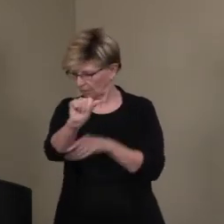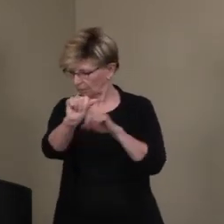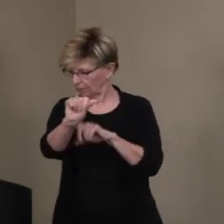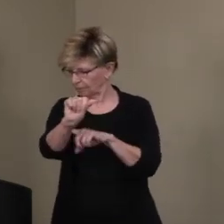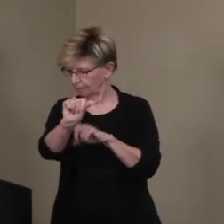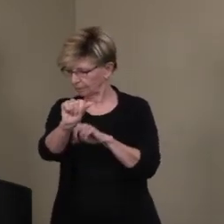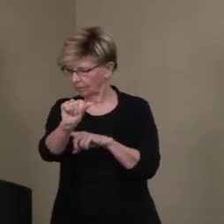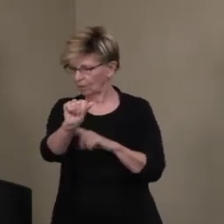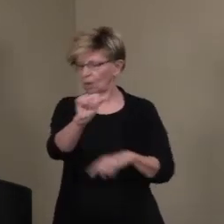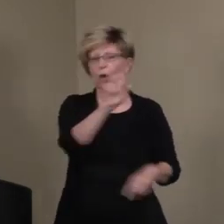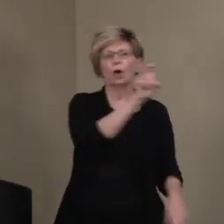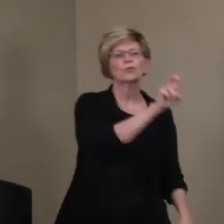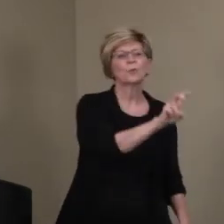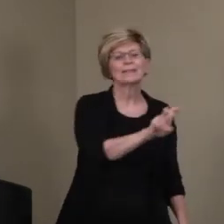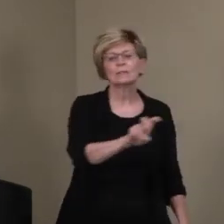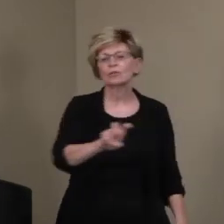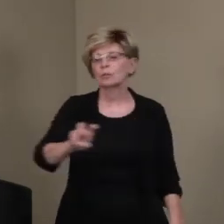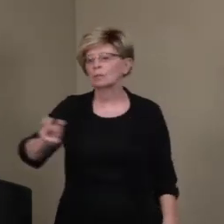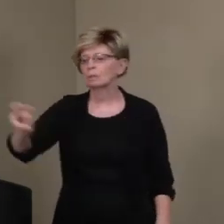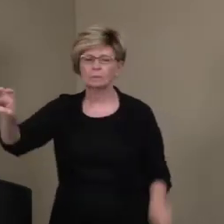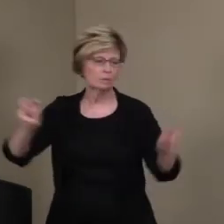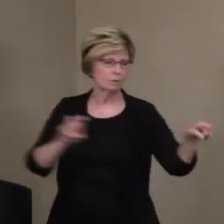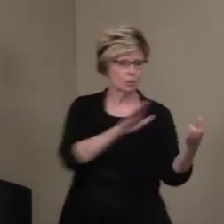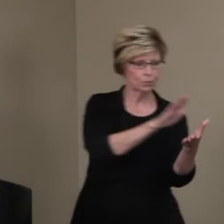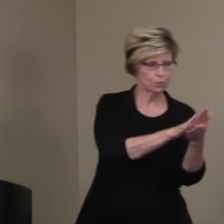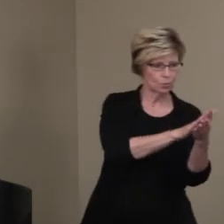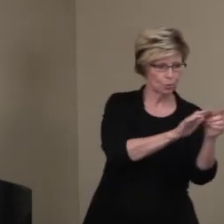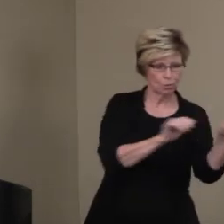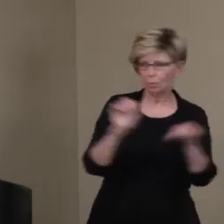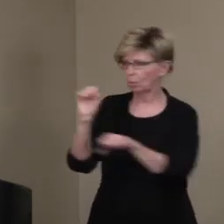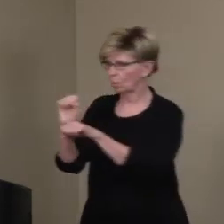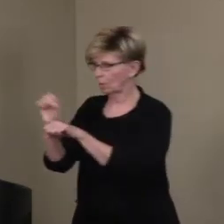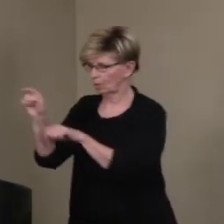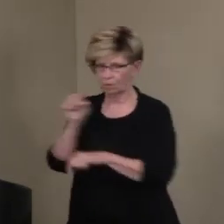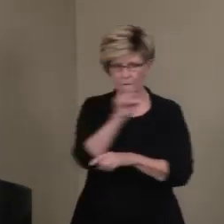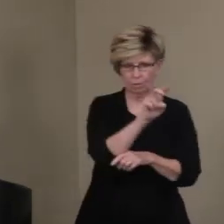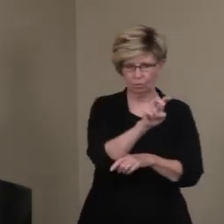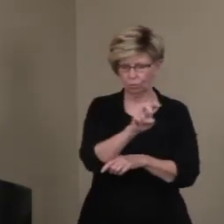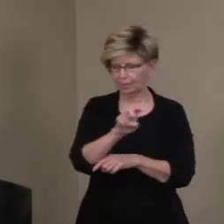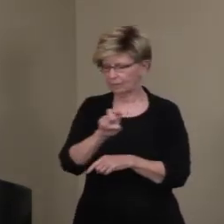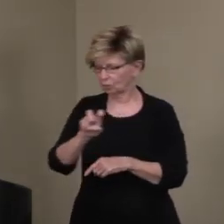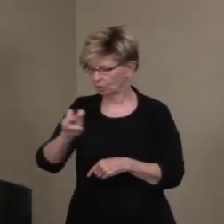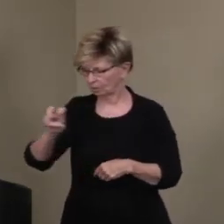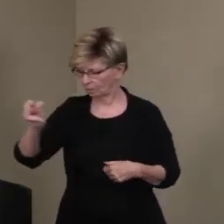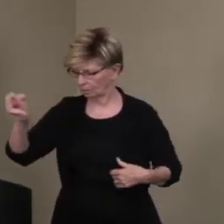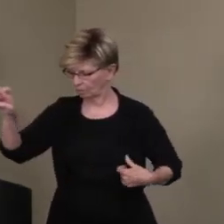students with a disability when they transition from school to work in the